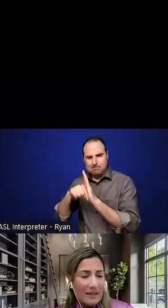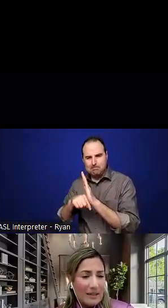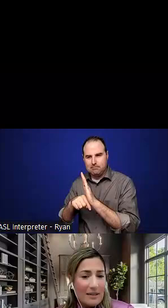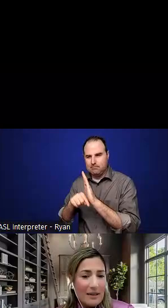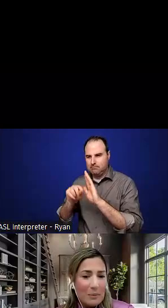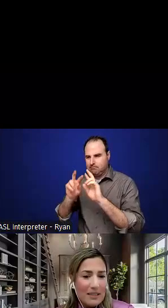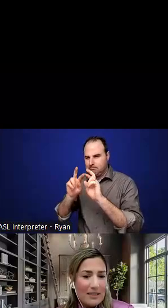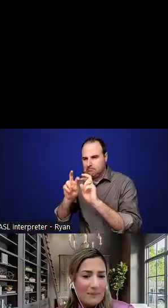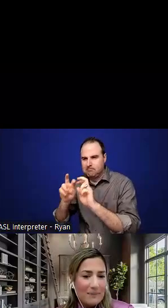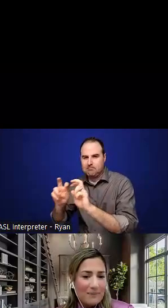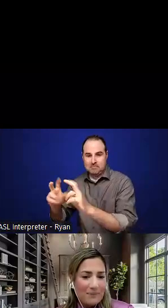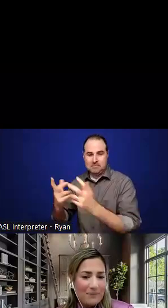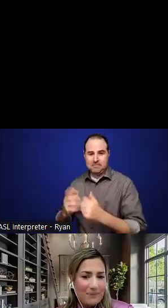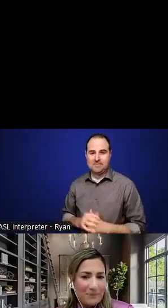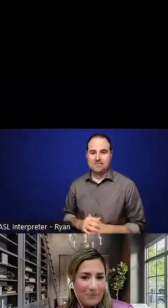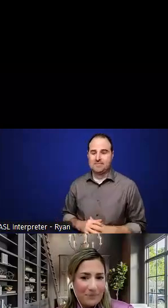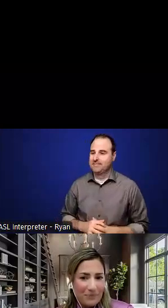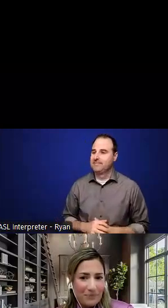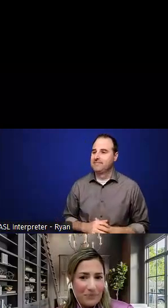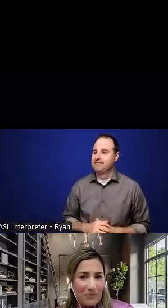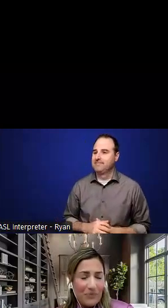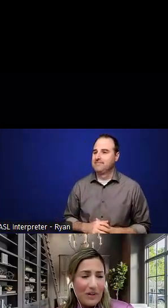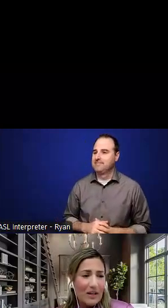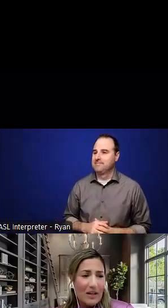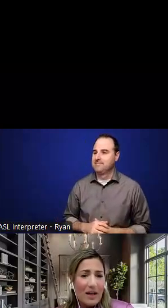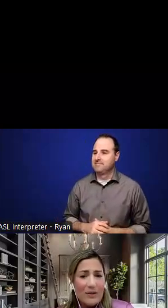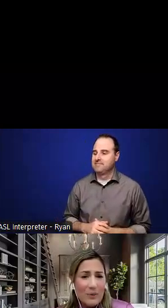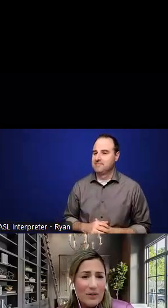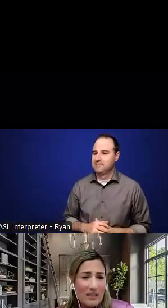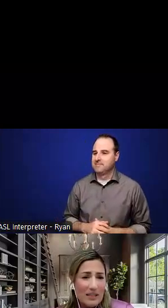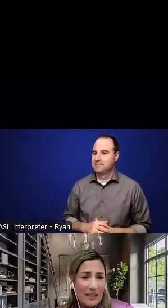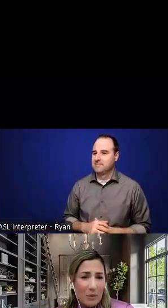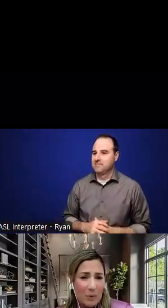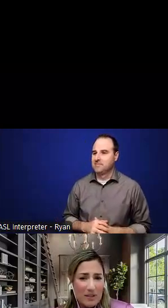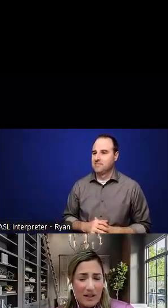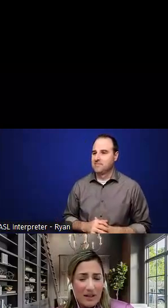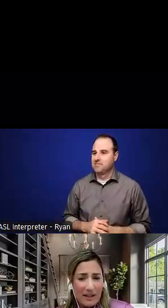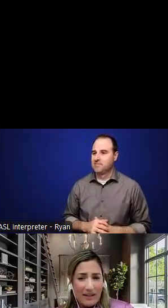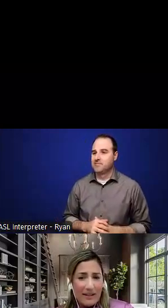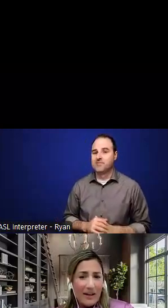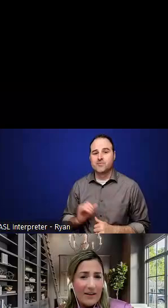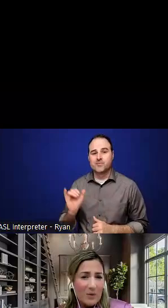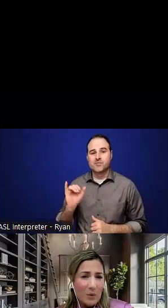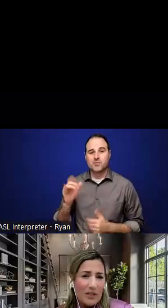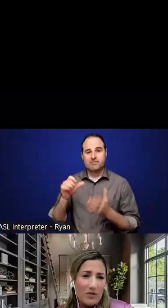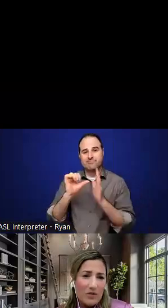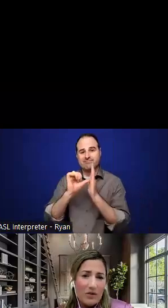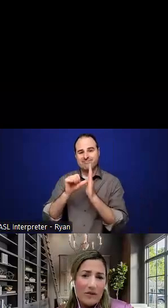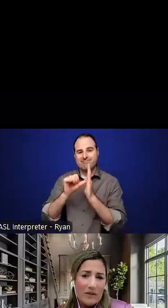Next slide please. I also wanted to take a moment to highlight the ethics that were integral in the